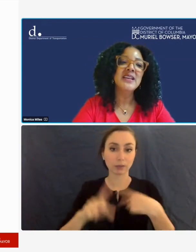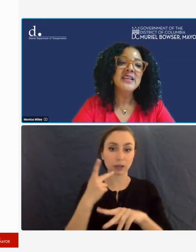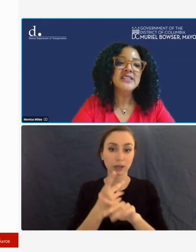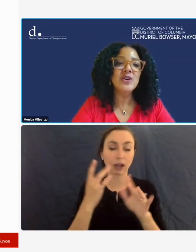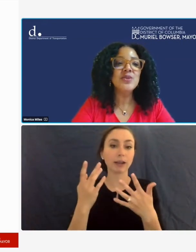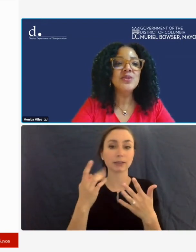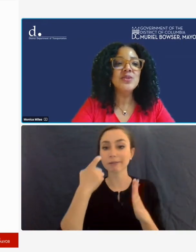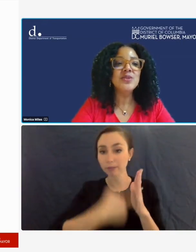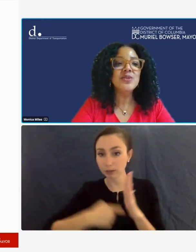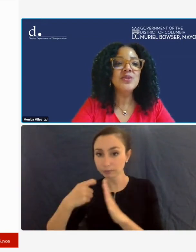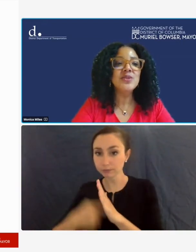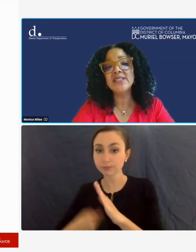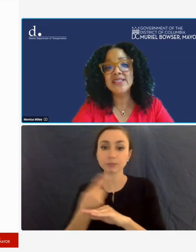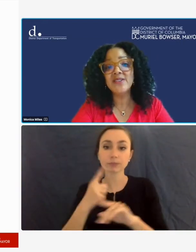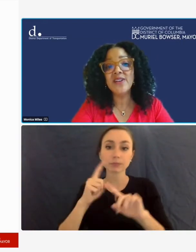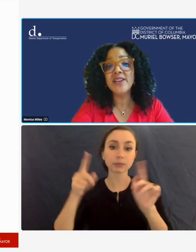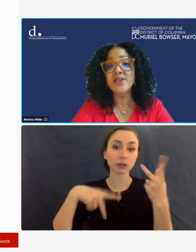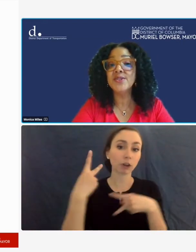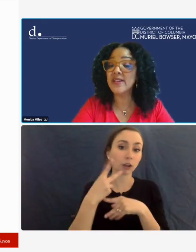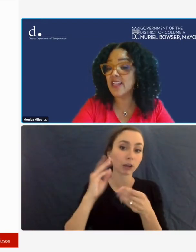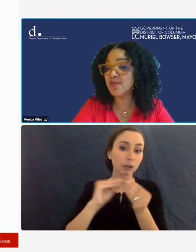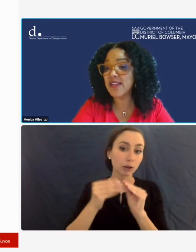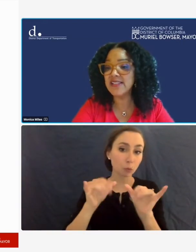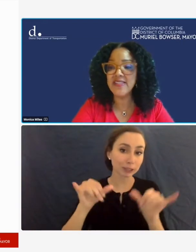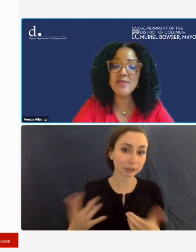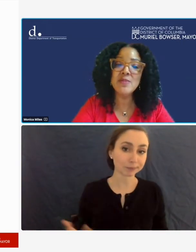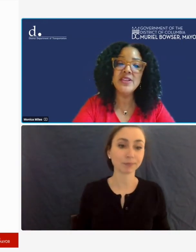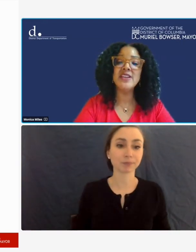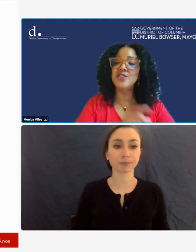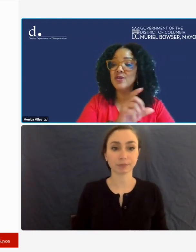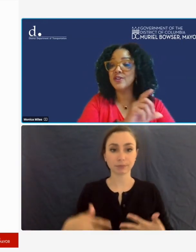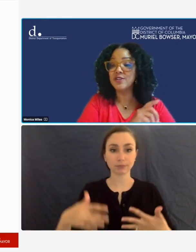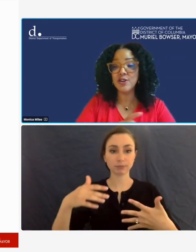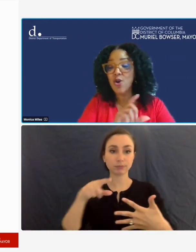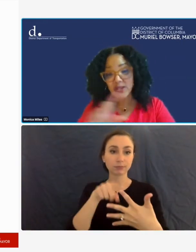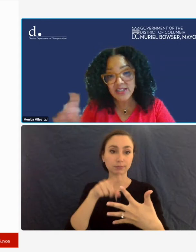so then step two is to identify your direct labor base and that would be in your your cost of goods